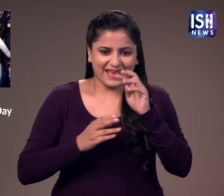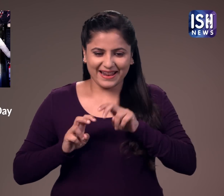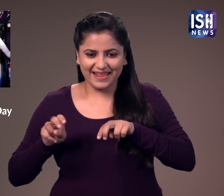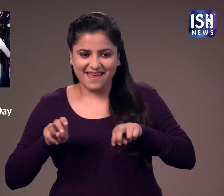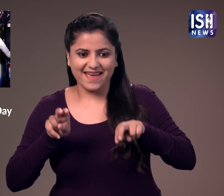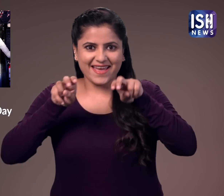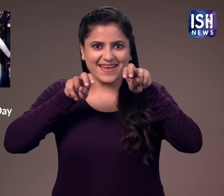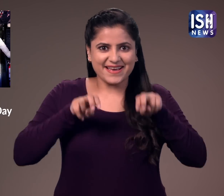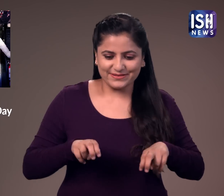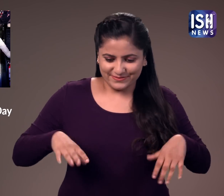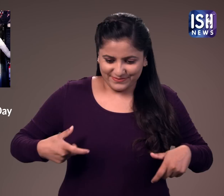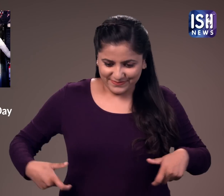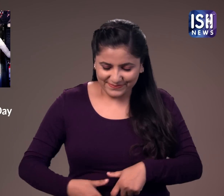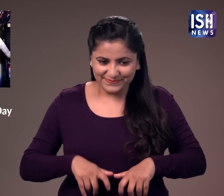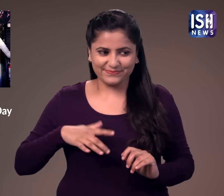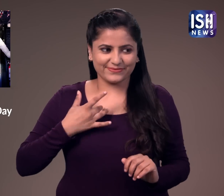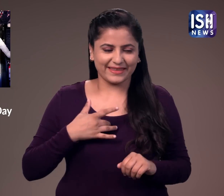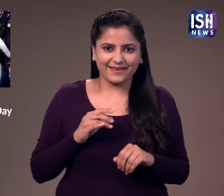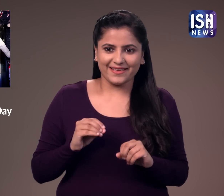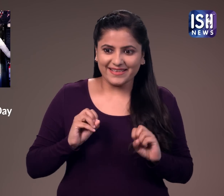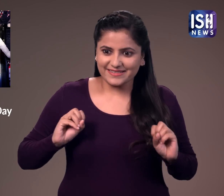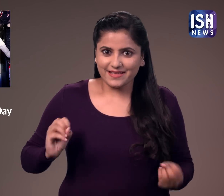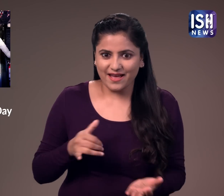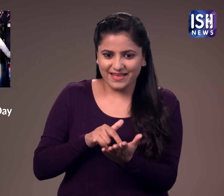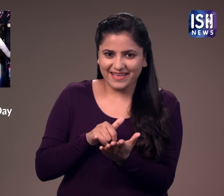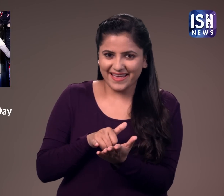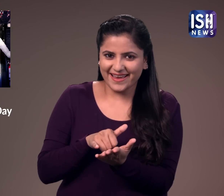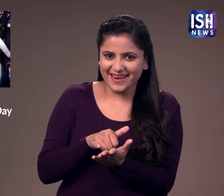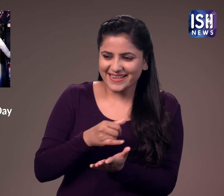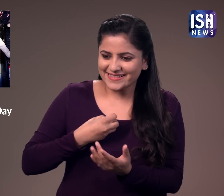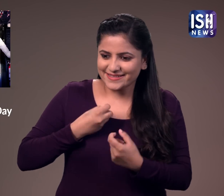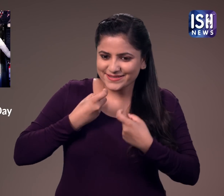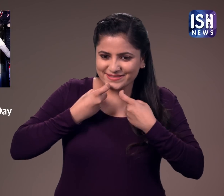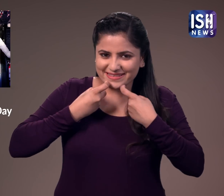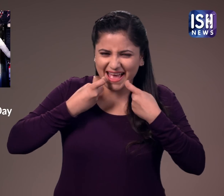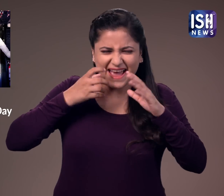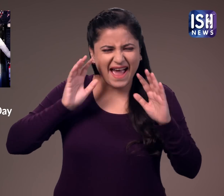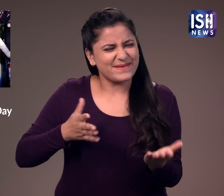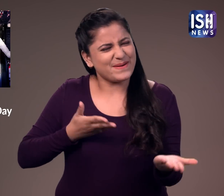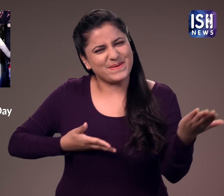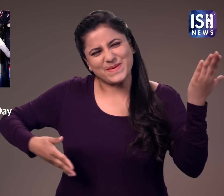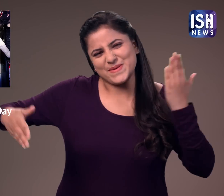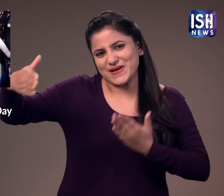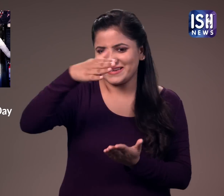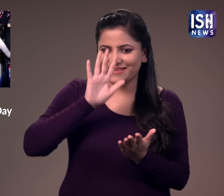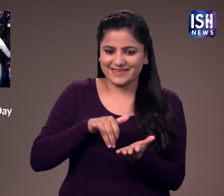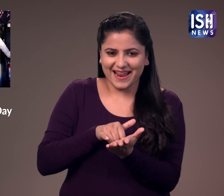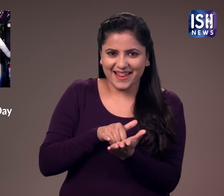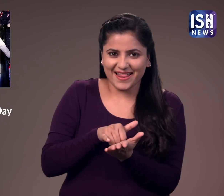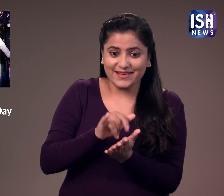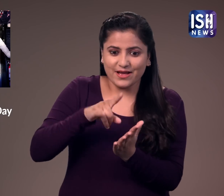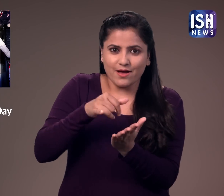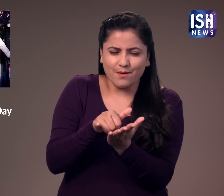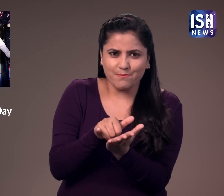When the flight is about to take off, we all have a smile on our faces.